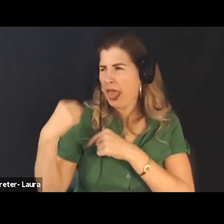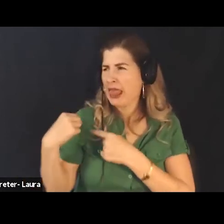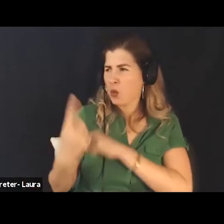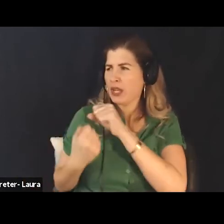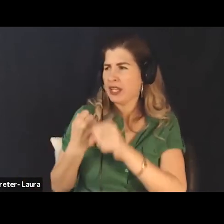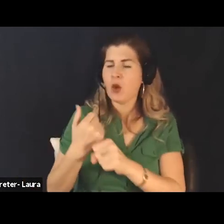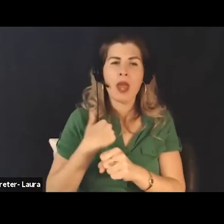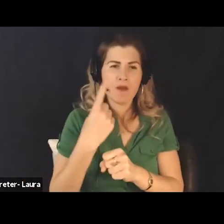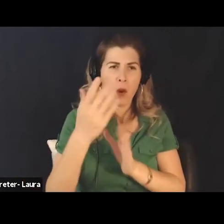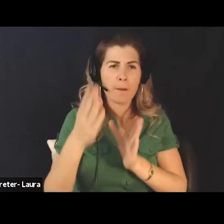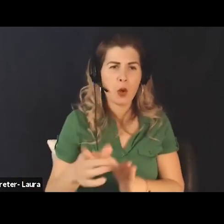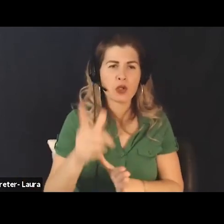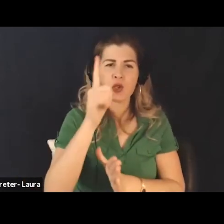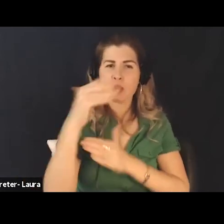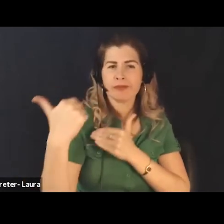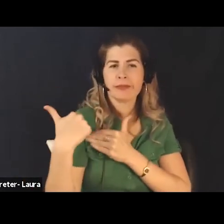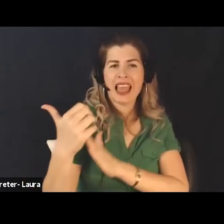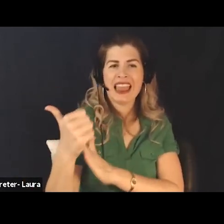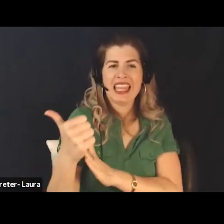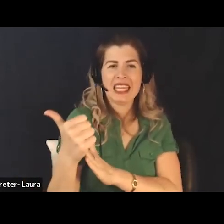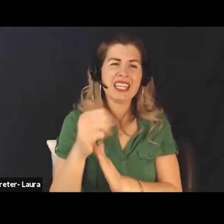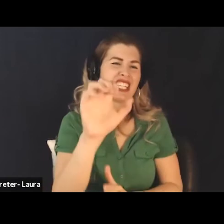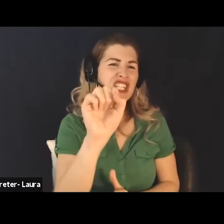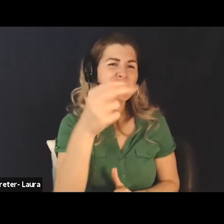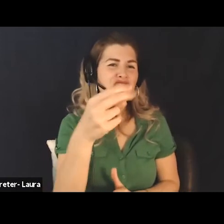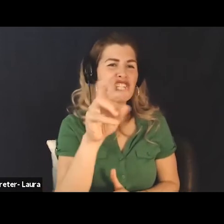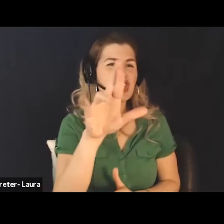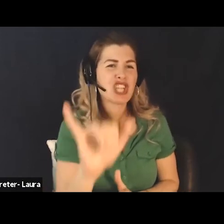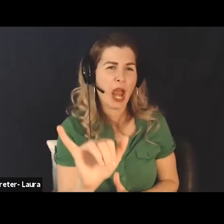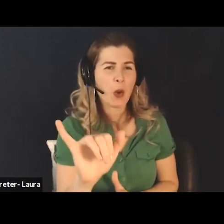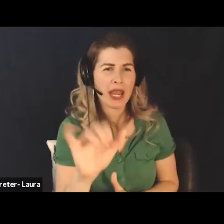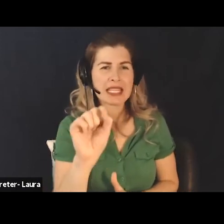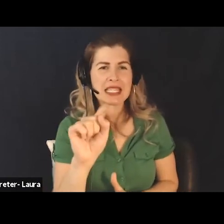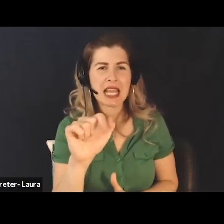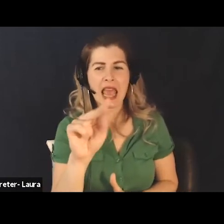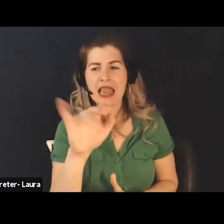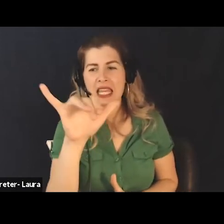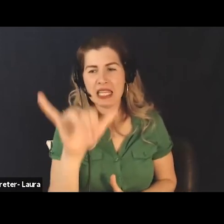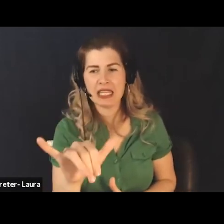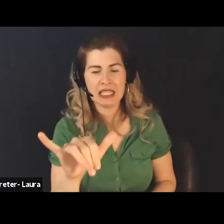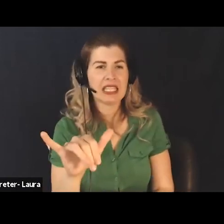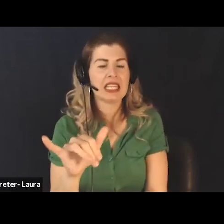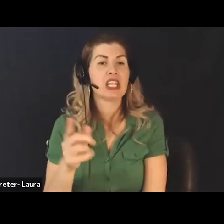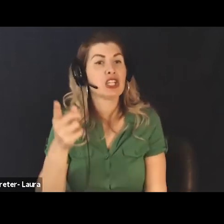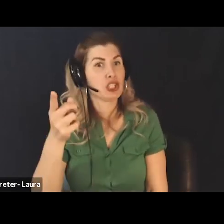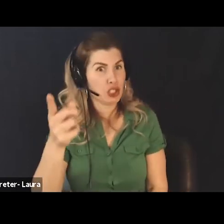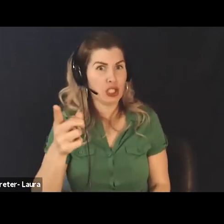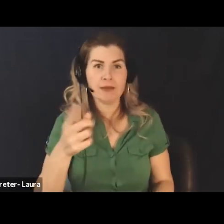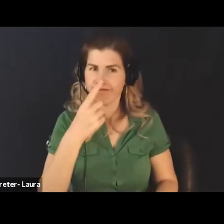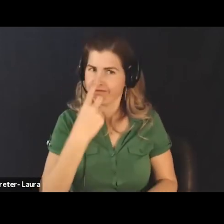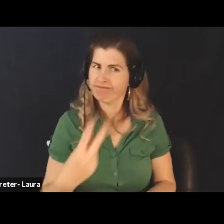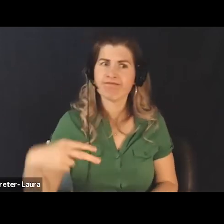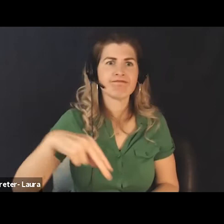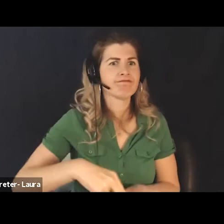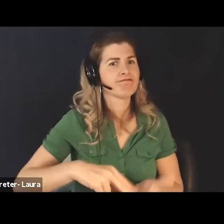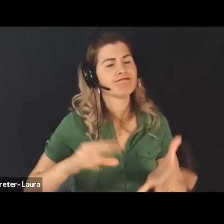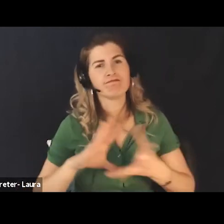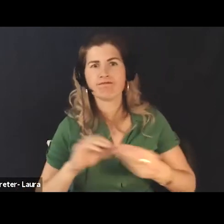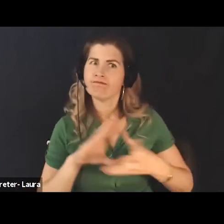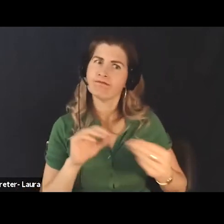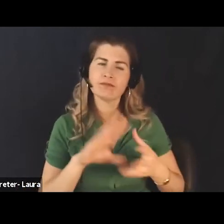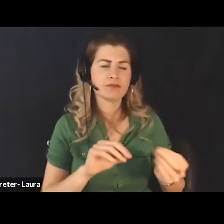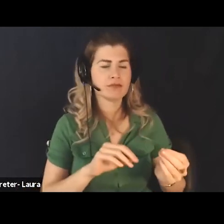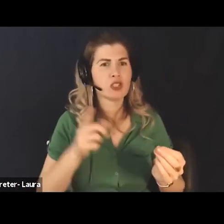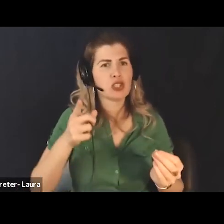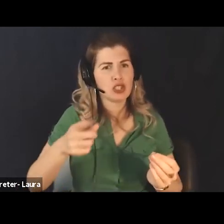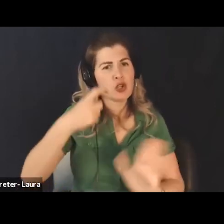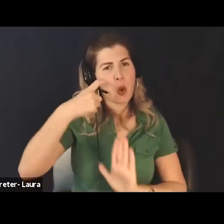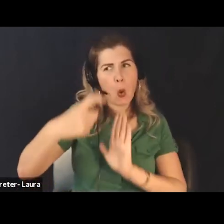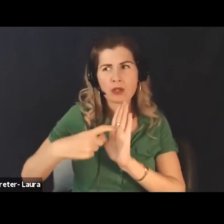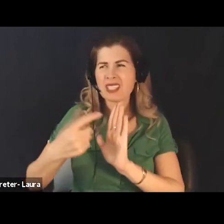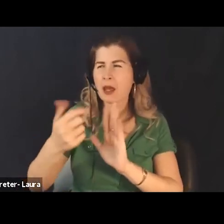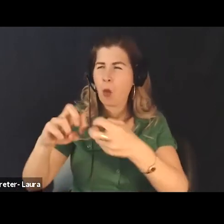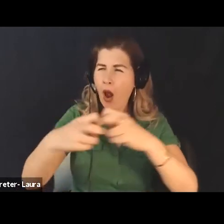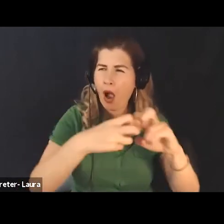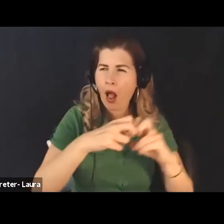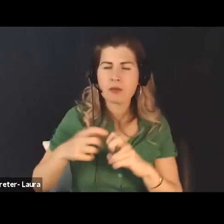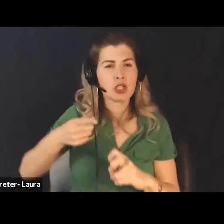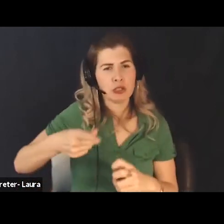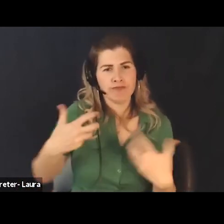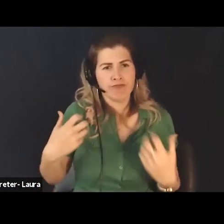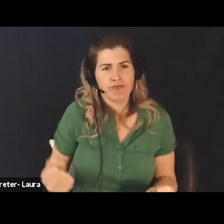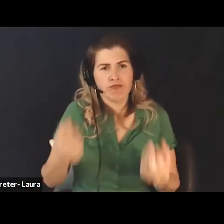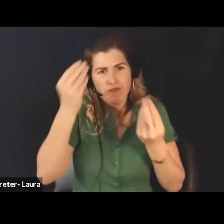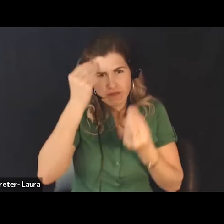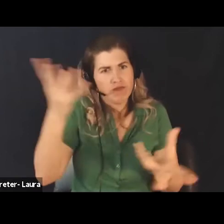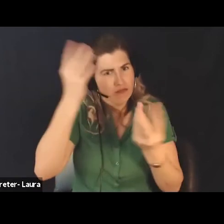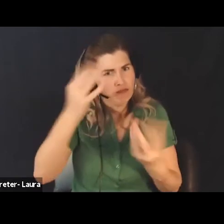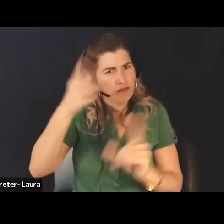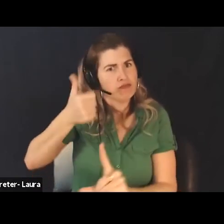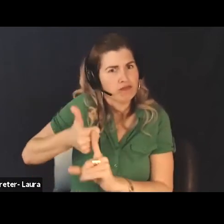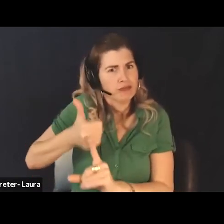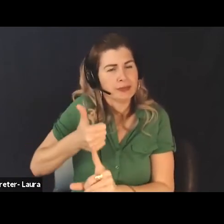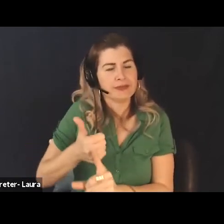So over the last year we have a lead organizer a longtime church worker Sherry Stanley who has stepped up and been brave and willing to speak and write publicly about the issues that she hears about in her one on ones and discussions with many other truck